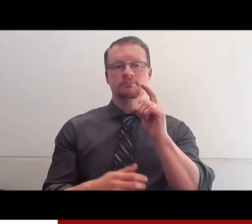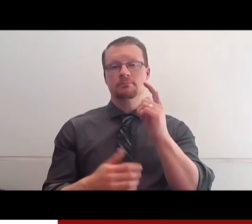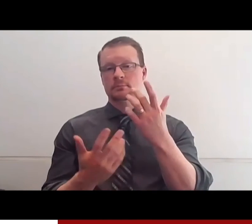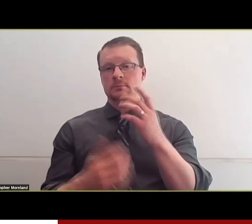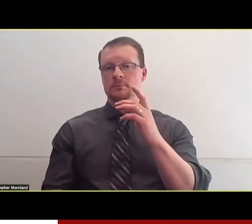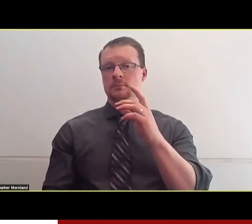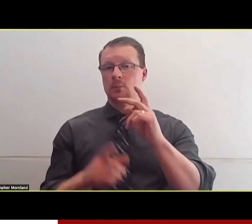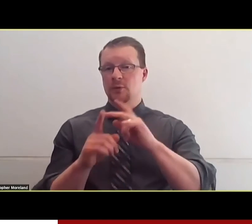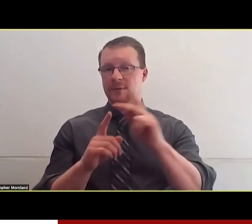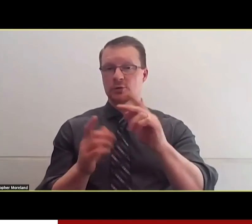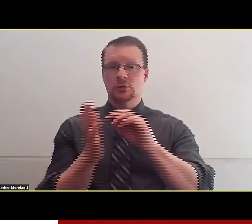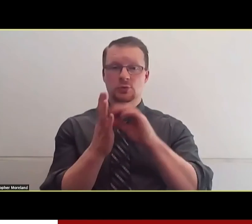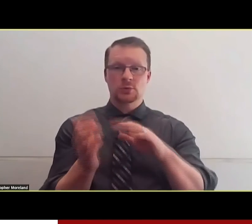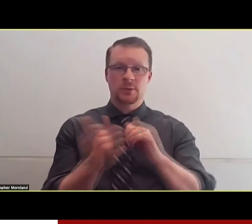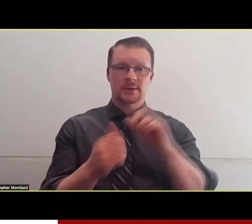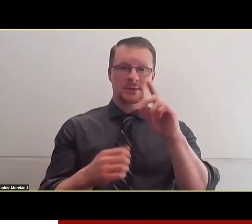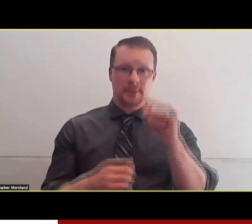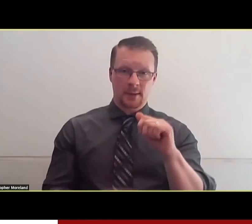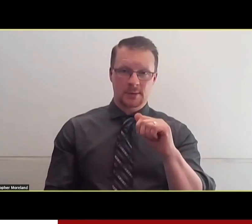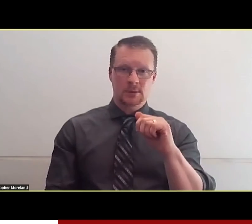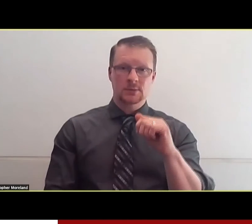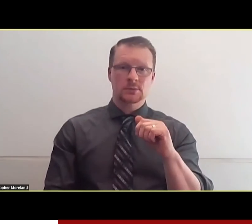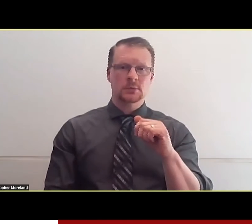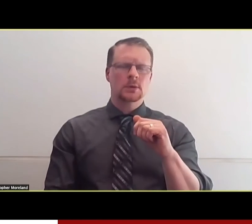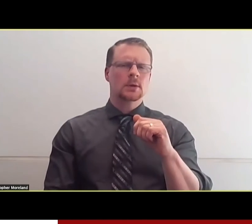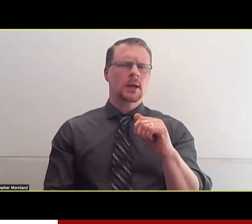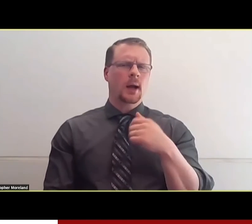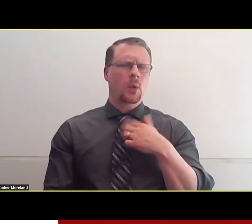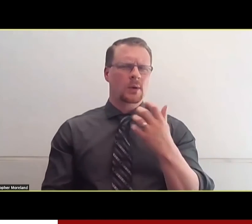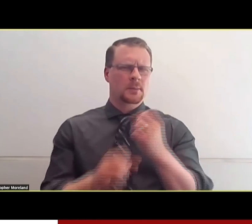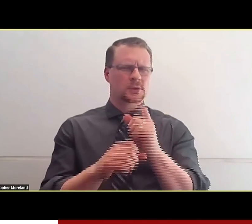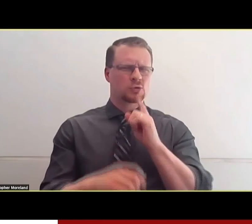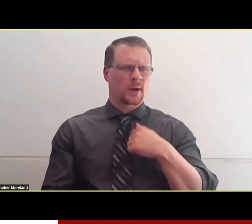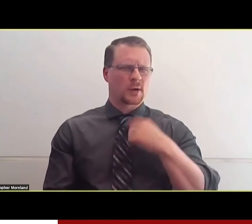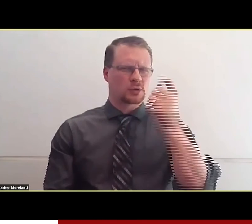People in the audience who are professional students with disabilities,